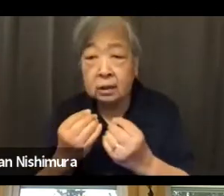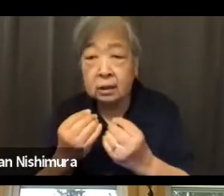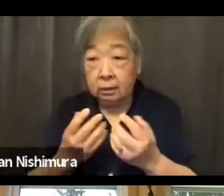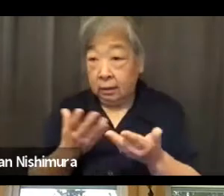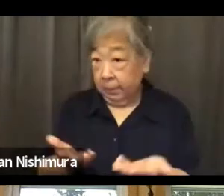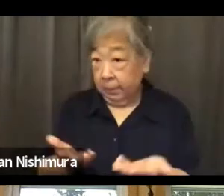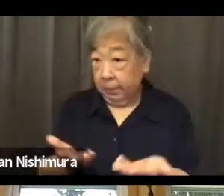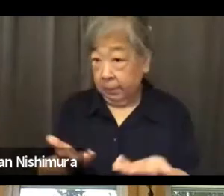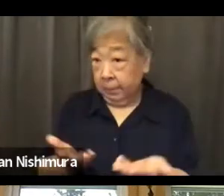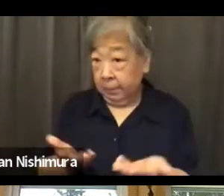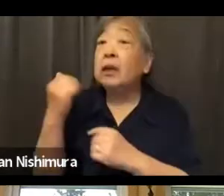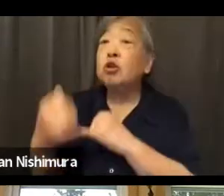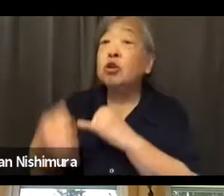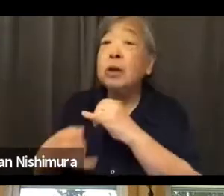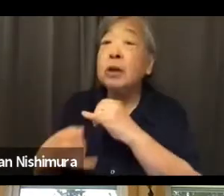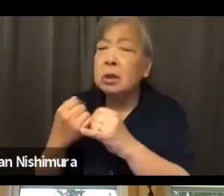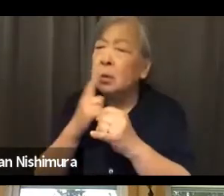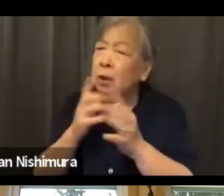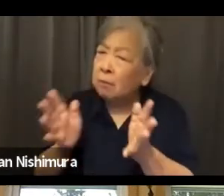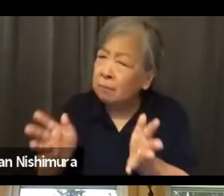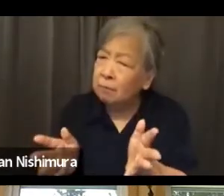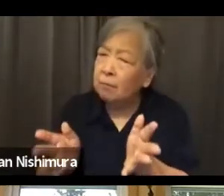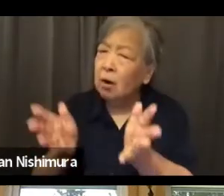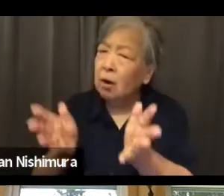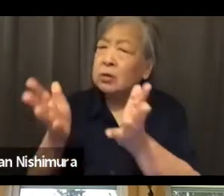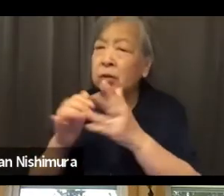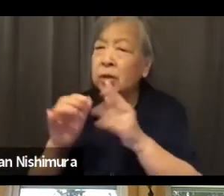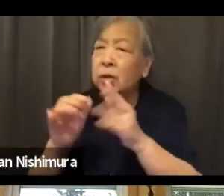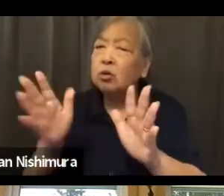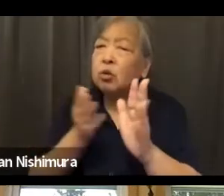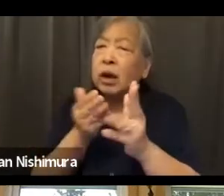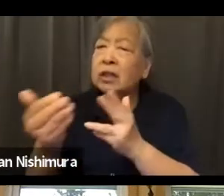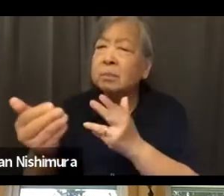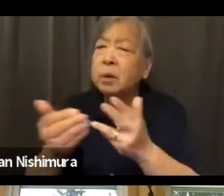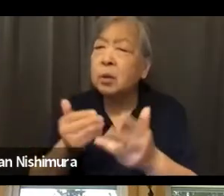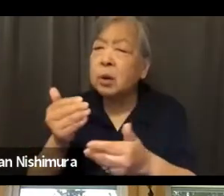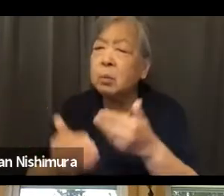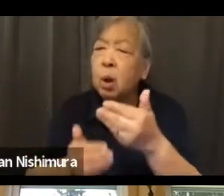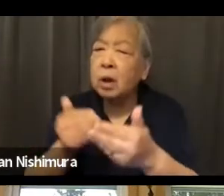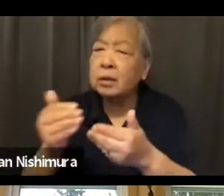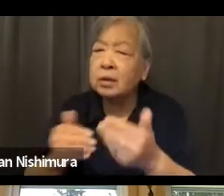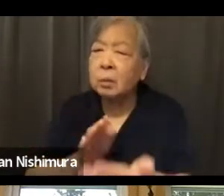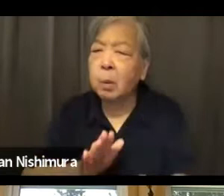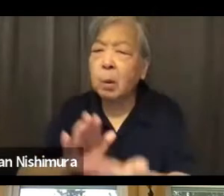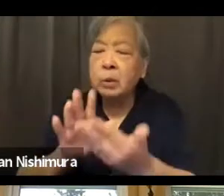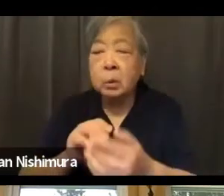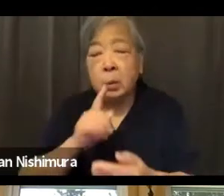to really foster that transparent process approach, and it's really been a joy to see